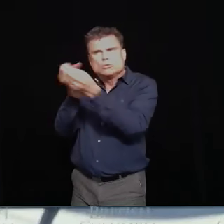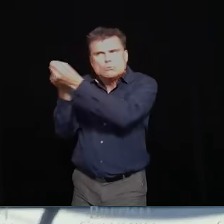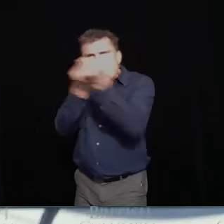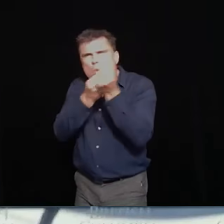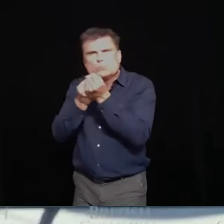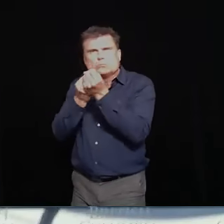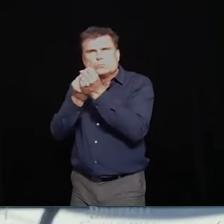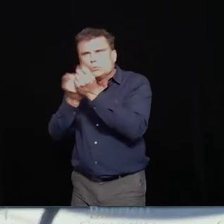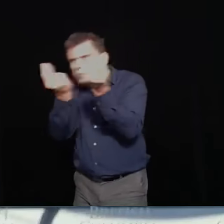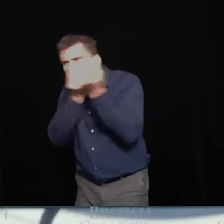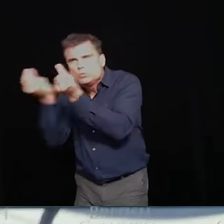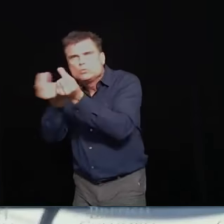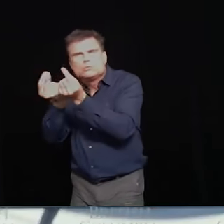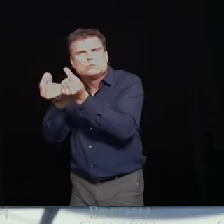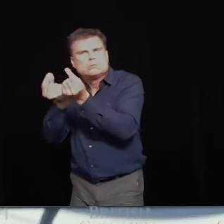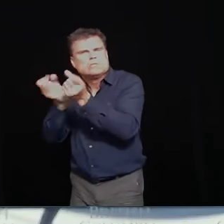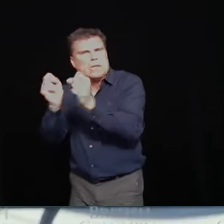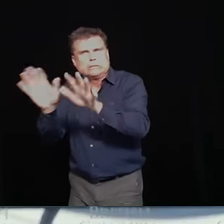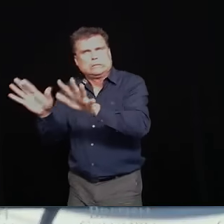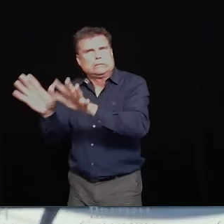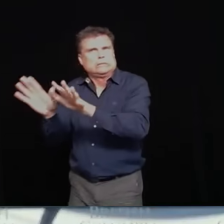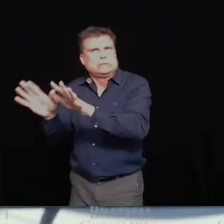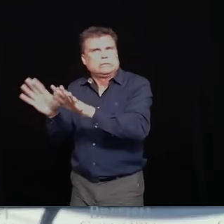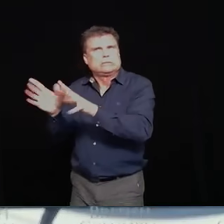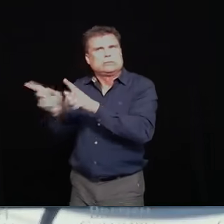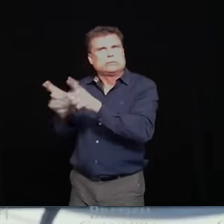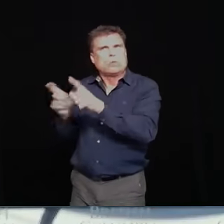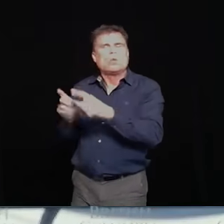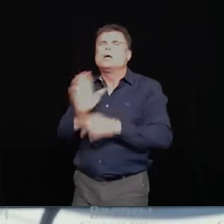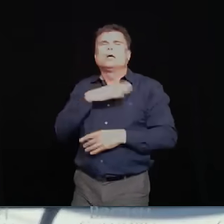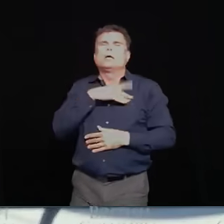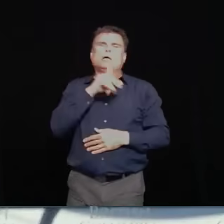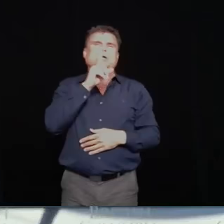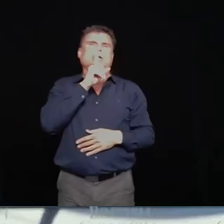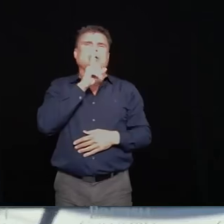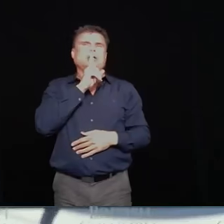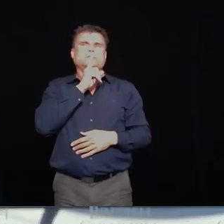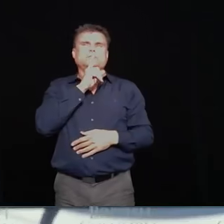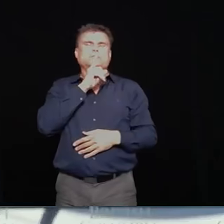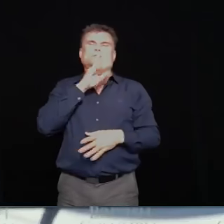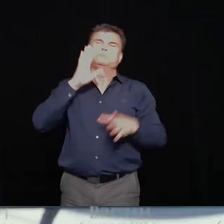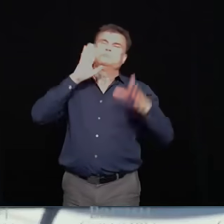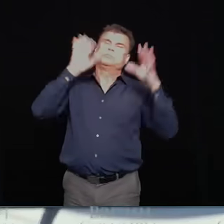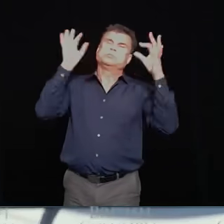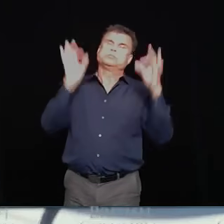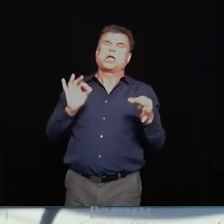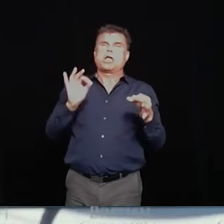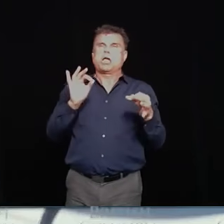still very low and that proportion of infections